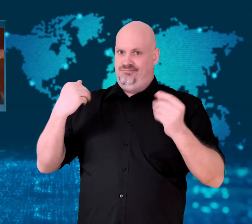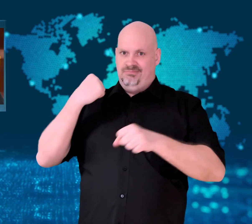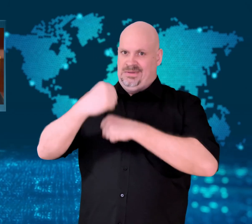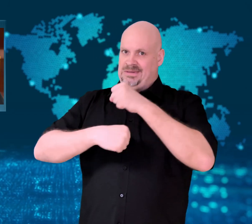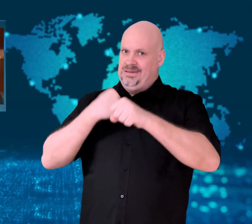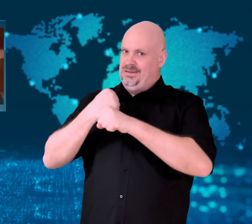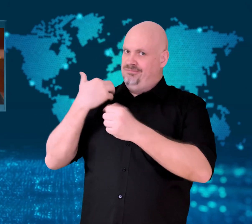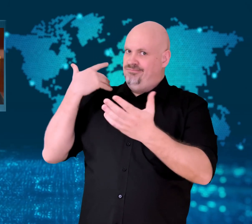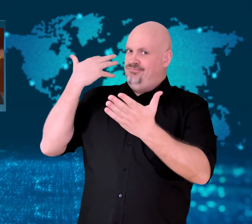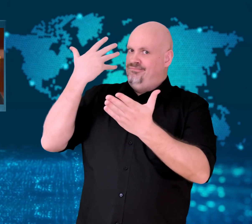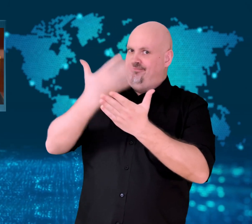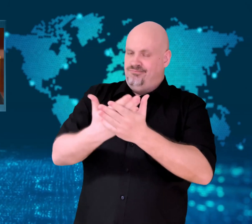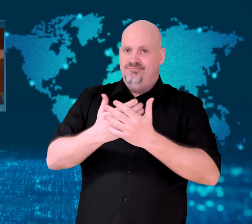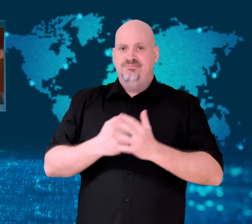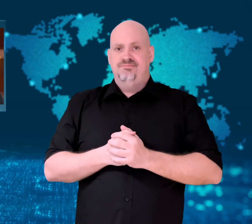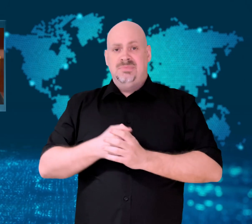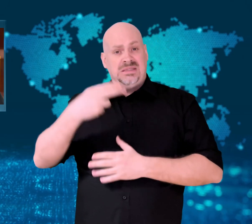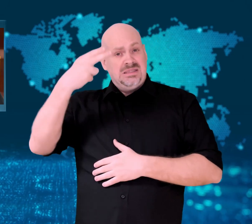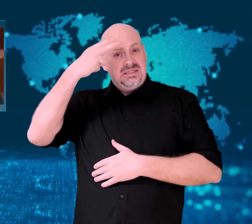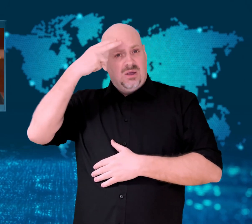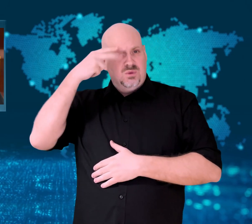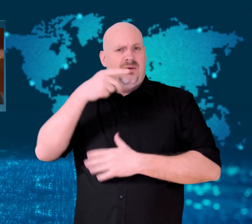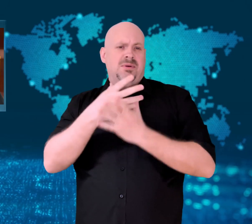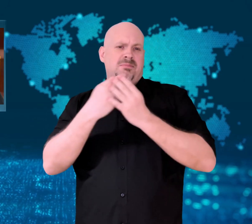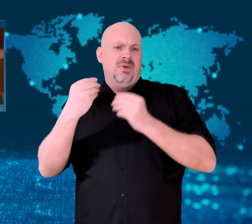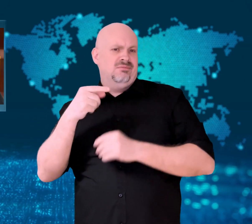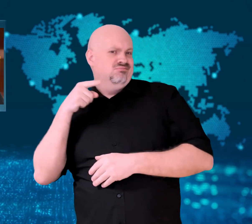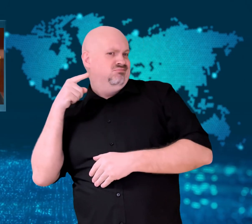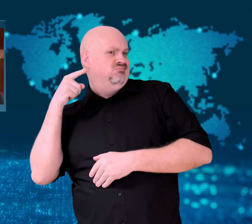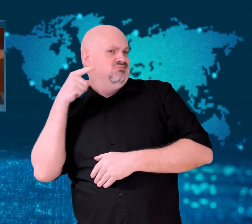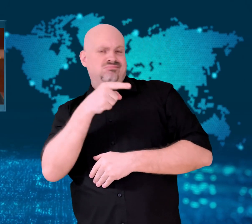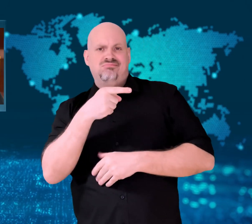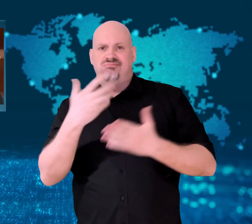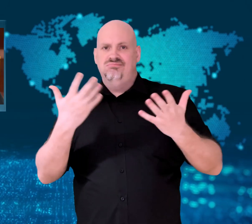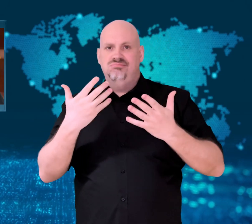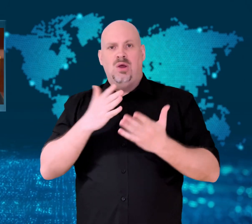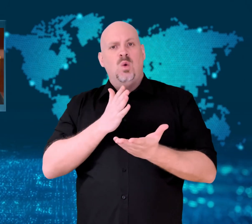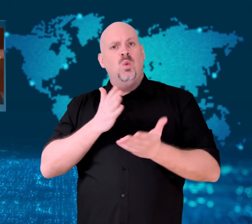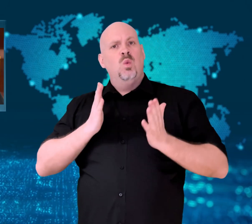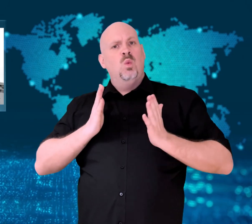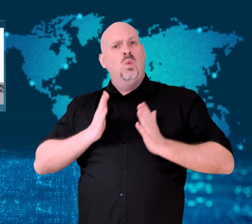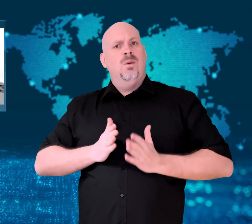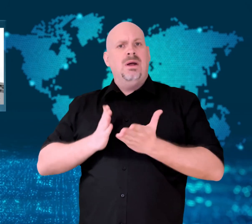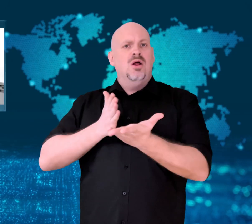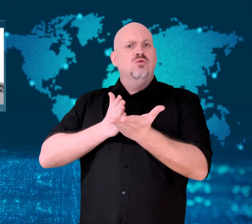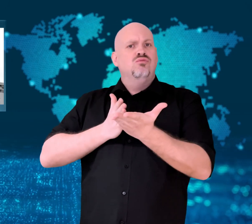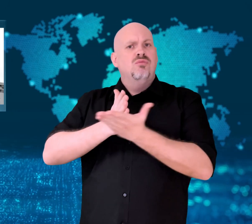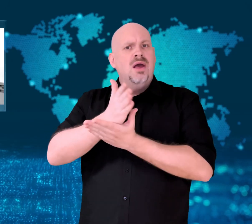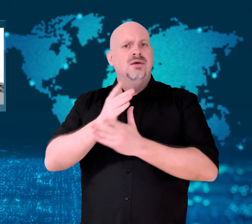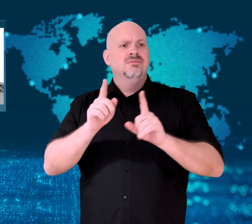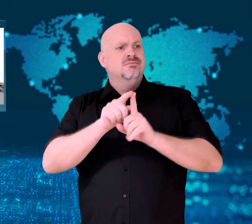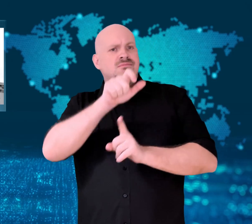Saudi Arabia’s human rights records have been under increasing